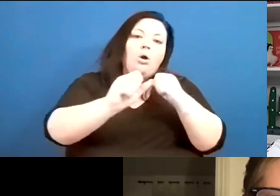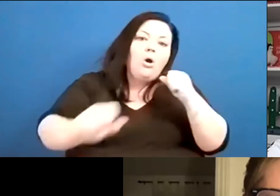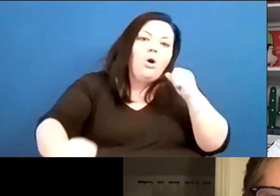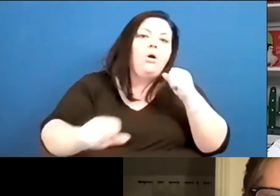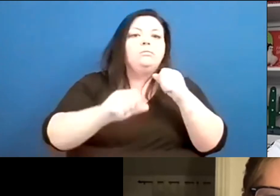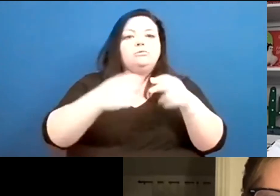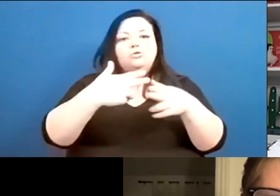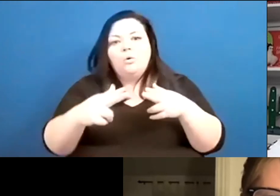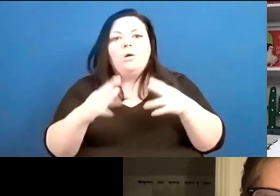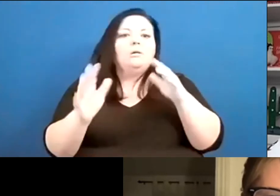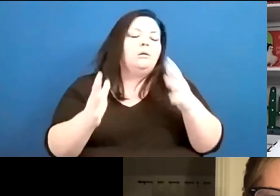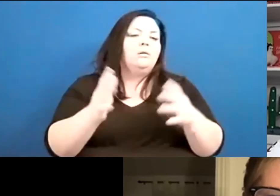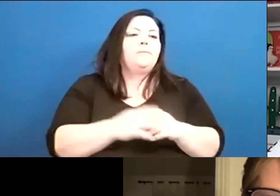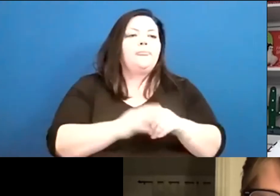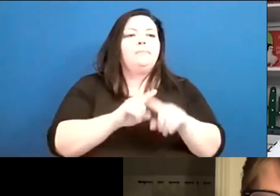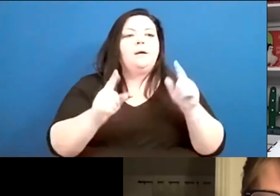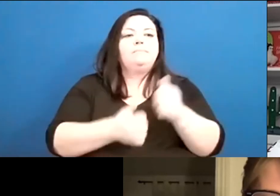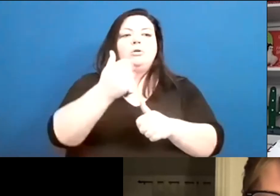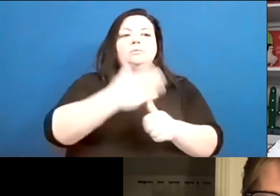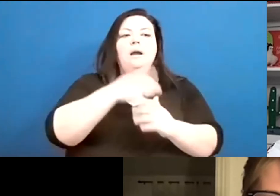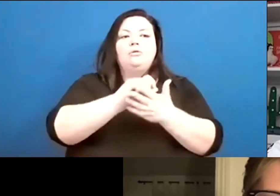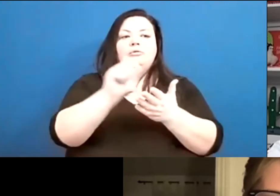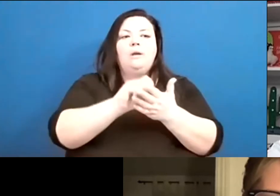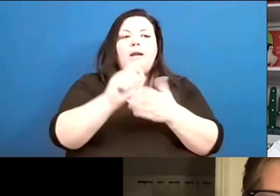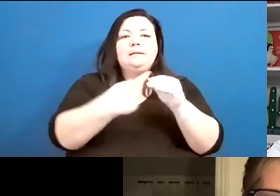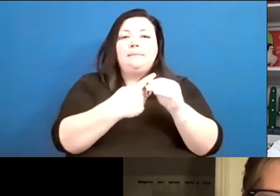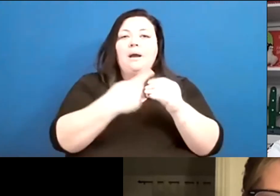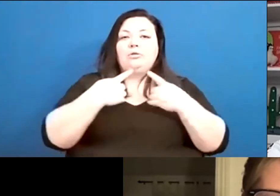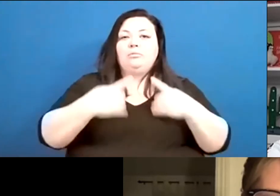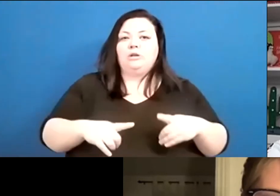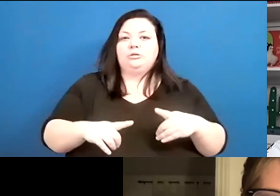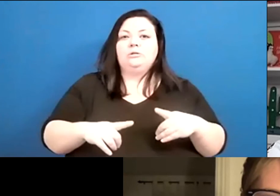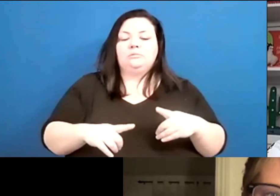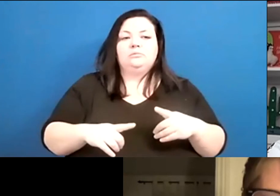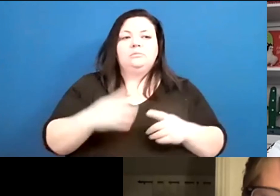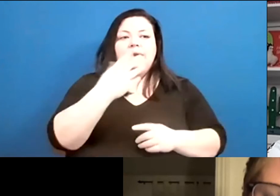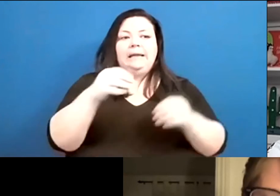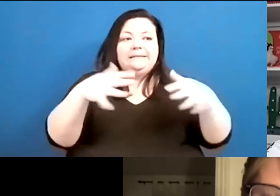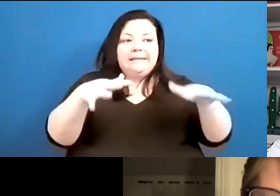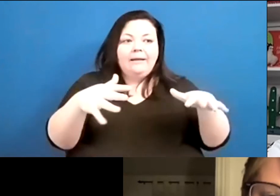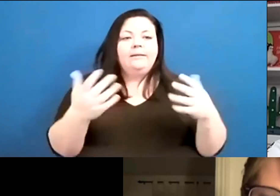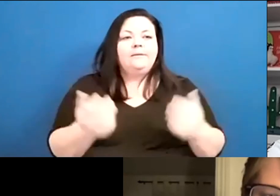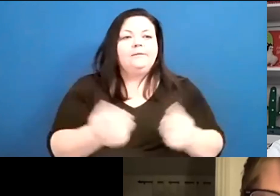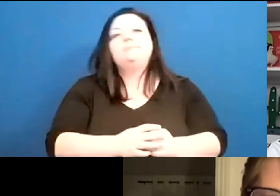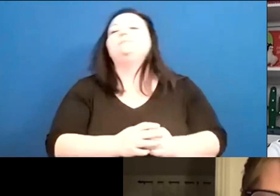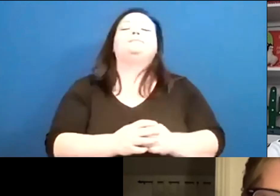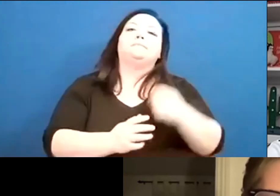um most of my writing is about depression, uh, so and anxiety so i don't think you have to dig too hard